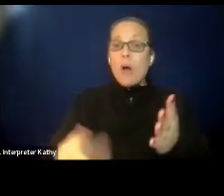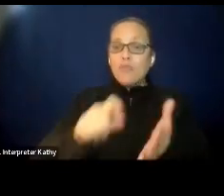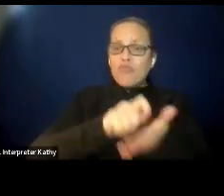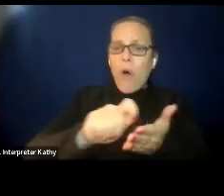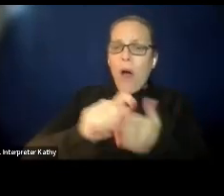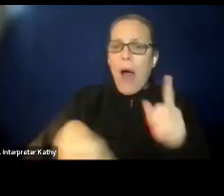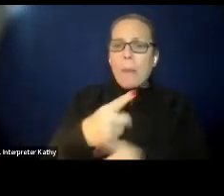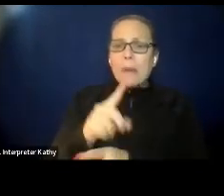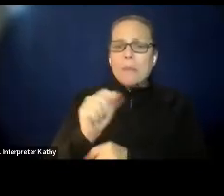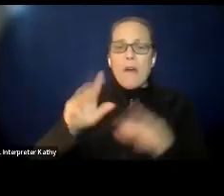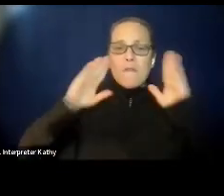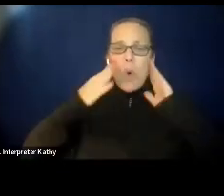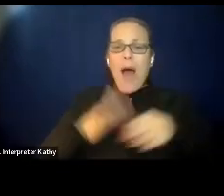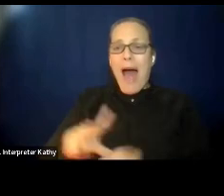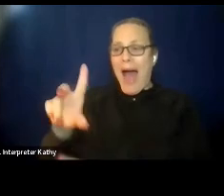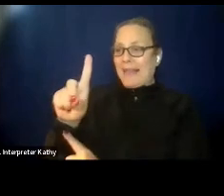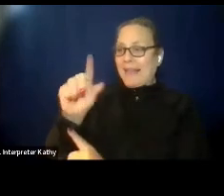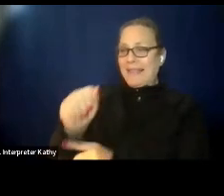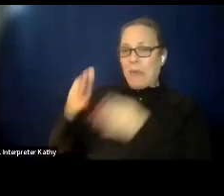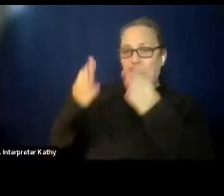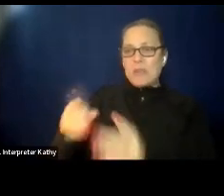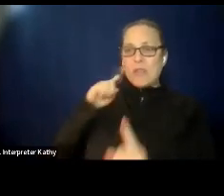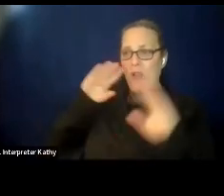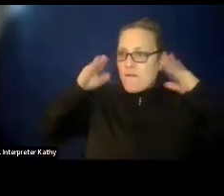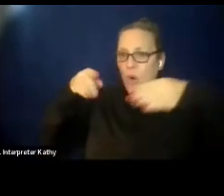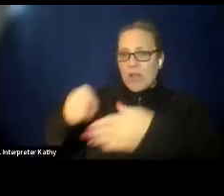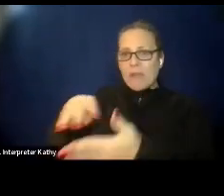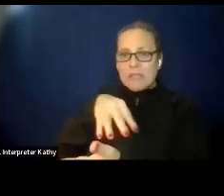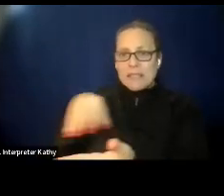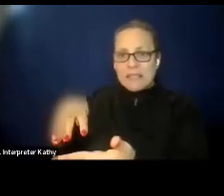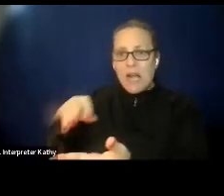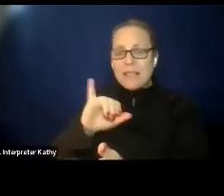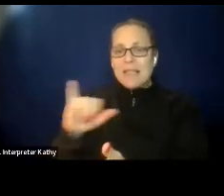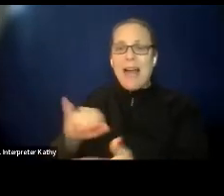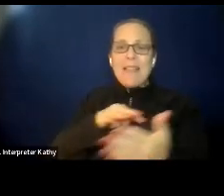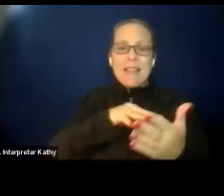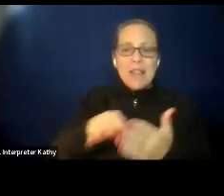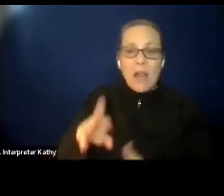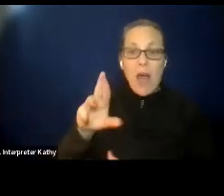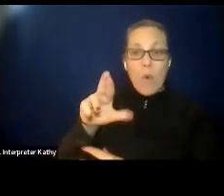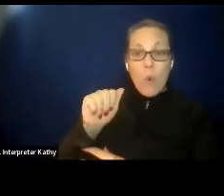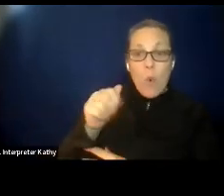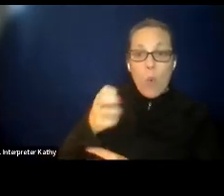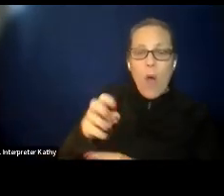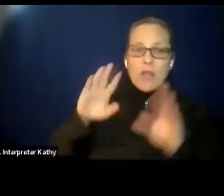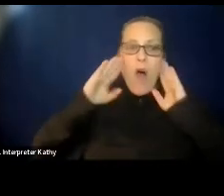norm or the normal body. So much of writing about disability has focused on the disabled person as the object of